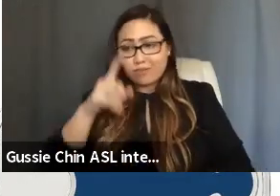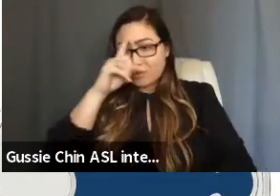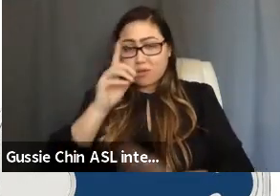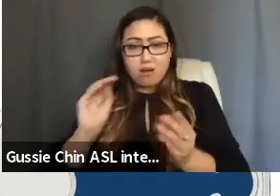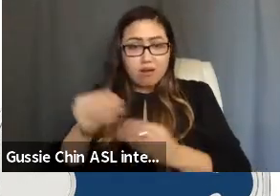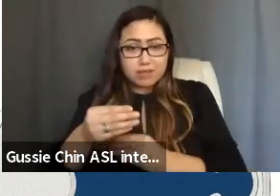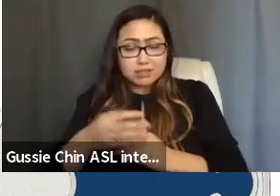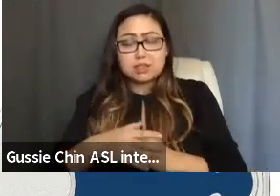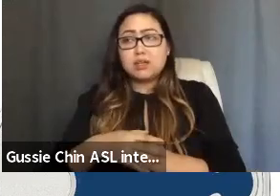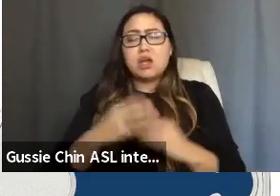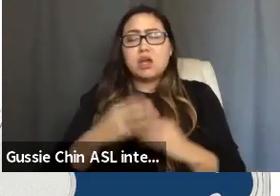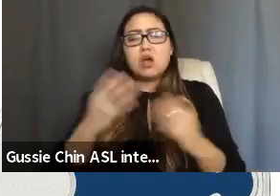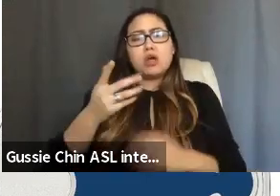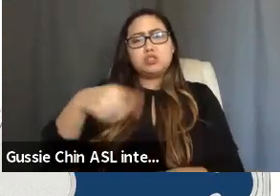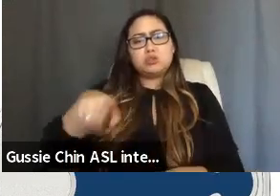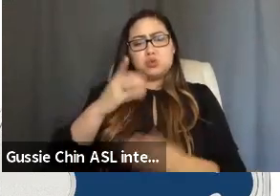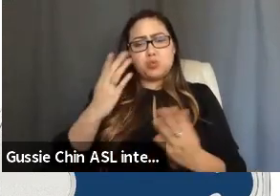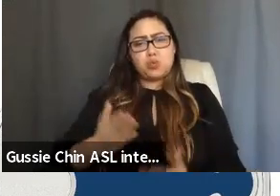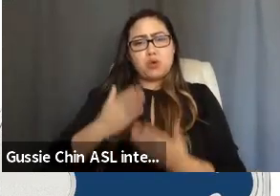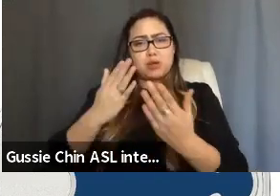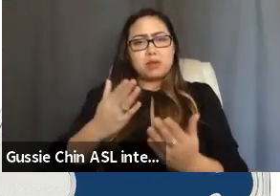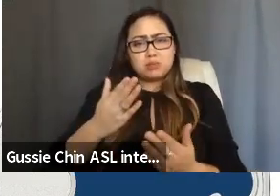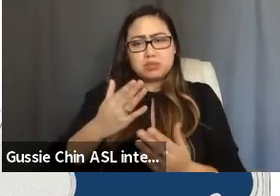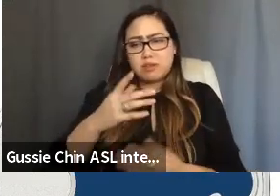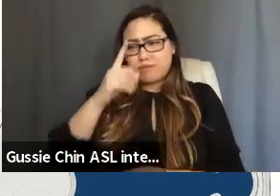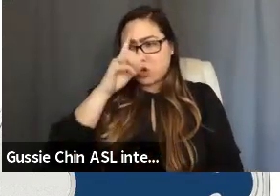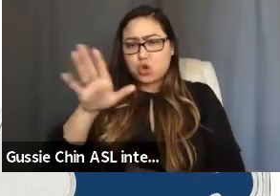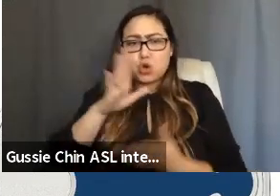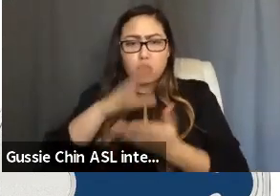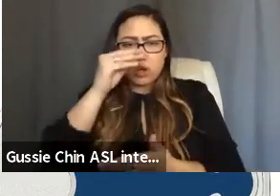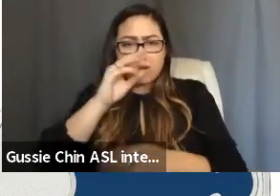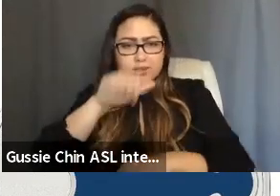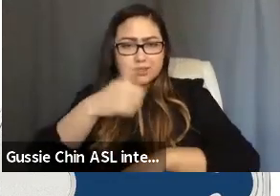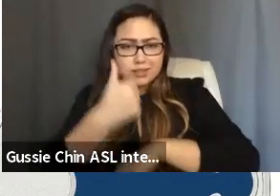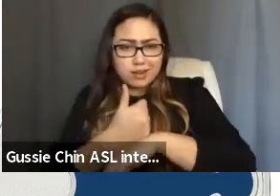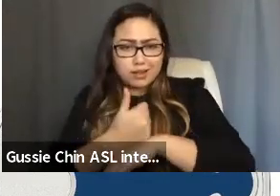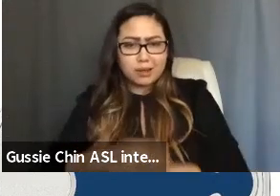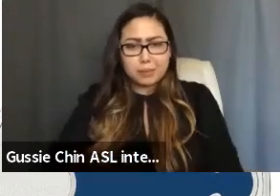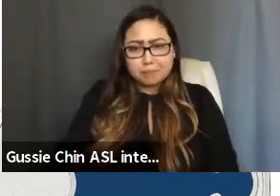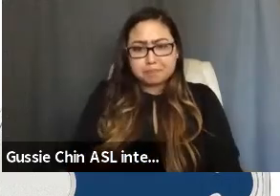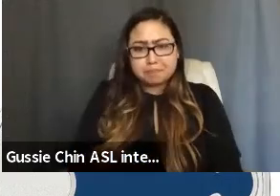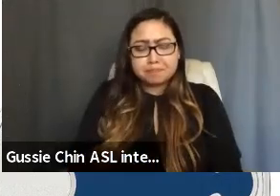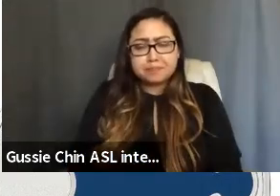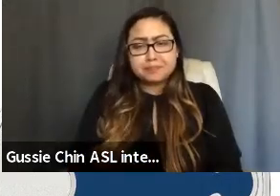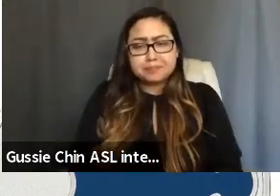what do you recommend out of your learning of setting it up?